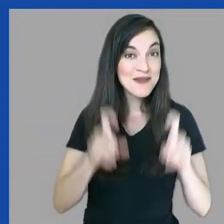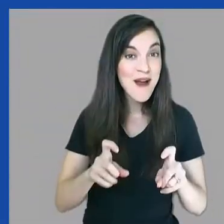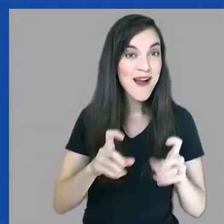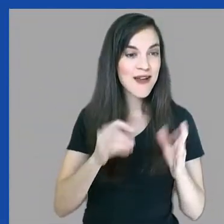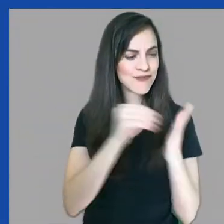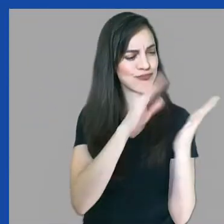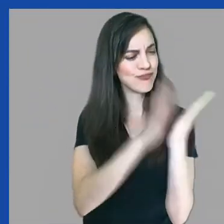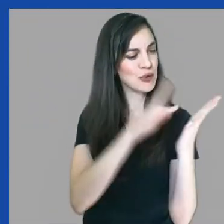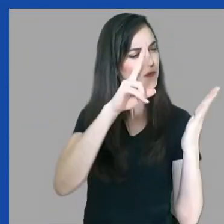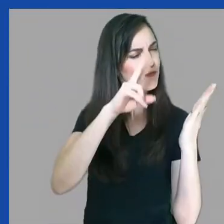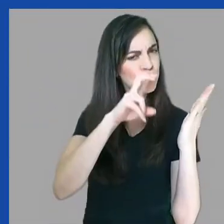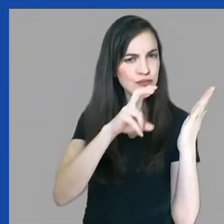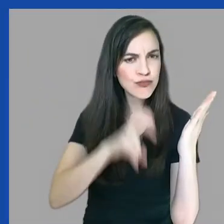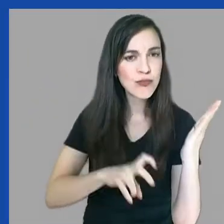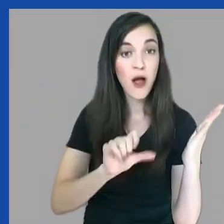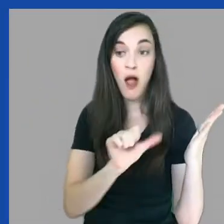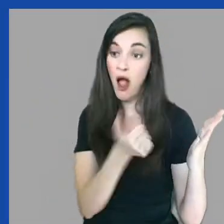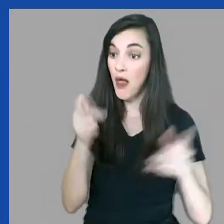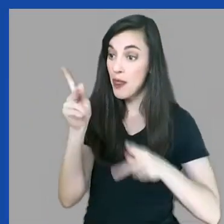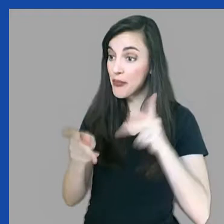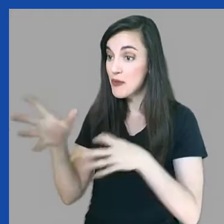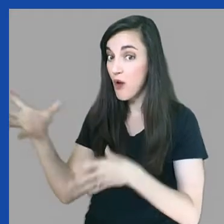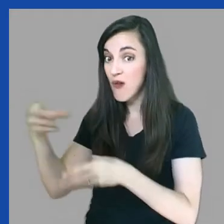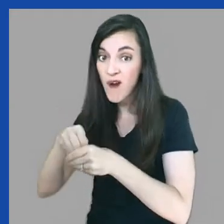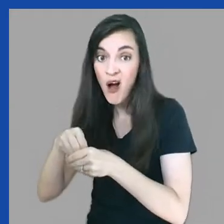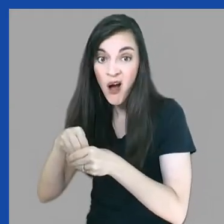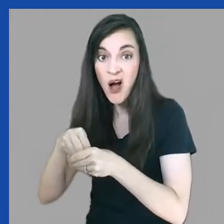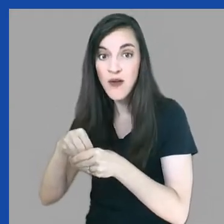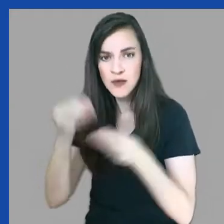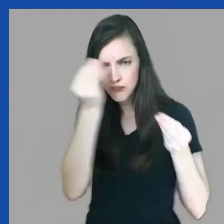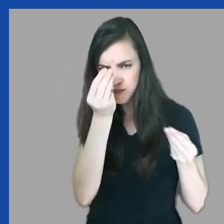Interpret and communicate assessment information with stakeholders